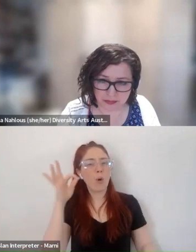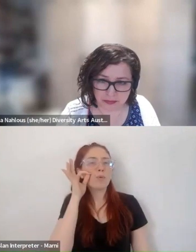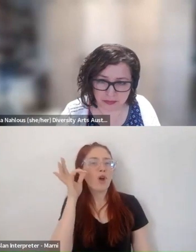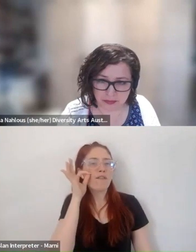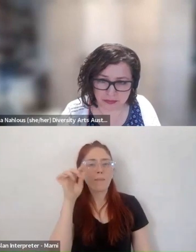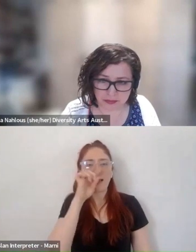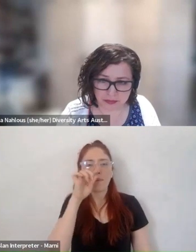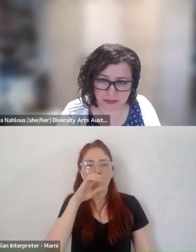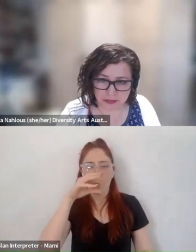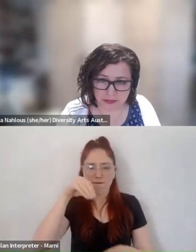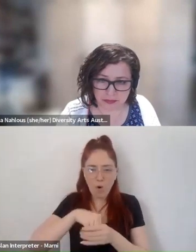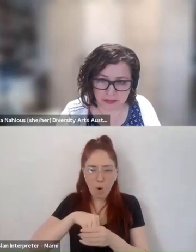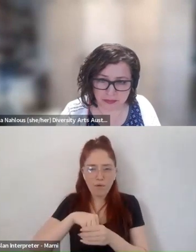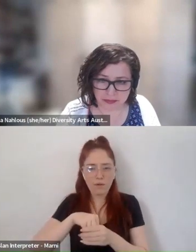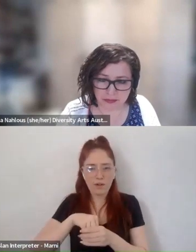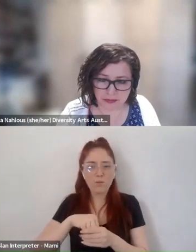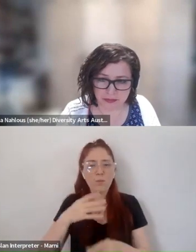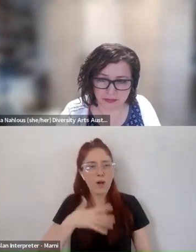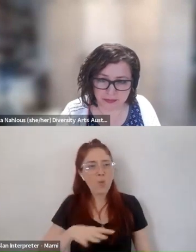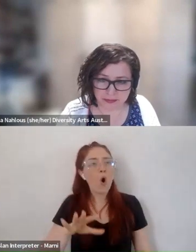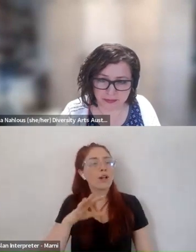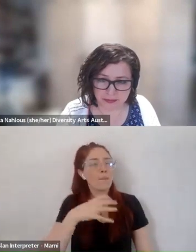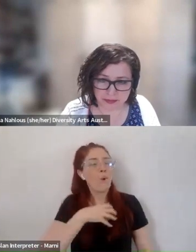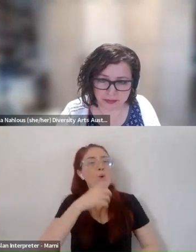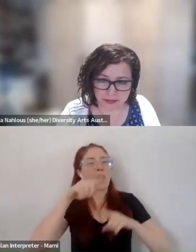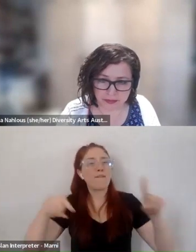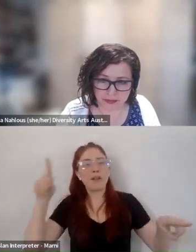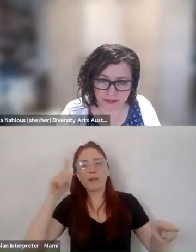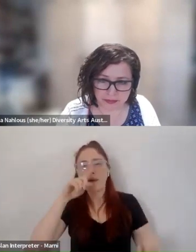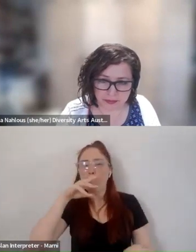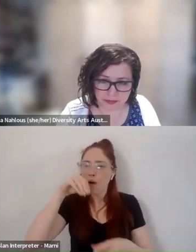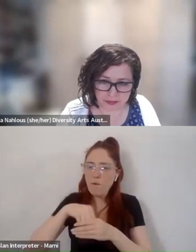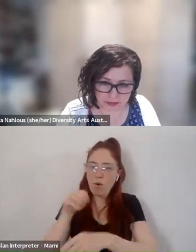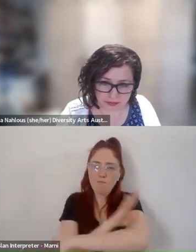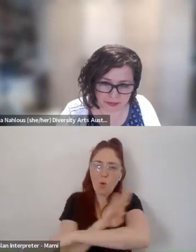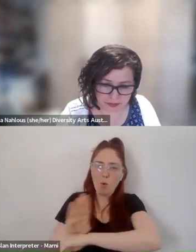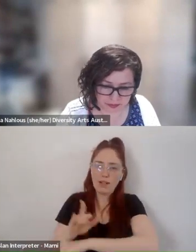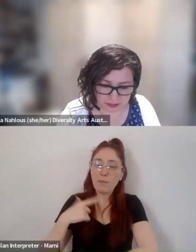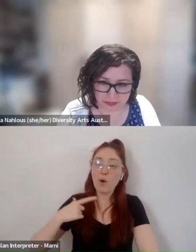come onto their boards, because that's what we were lacking. And